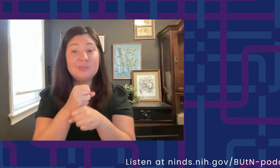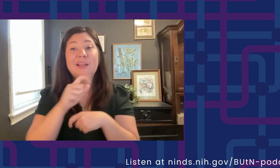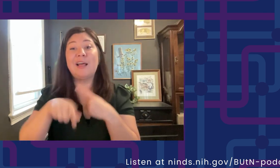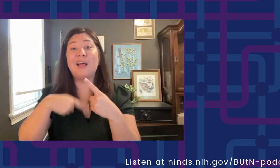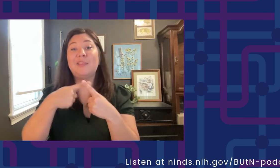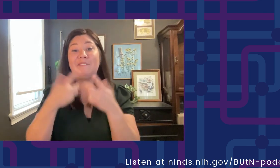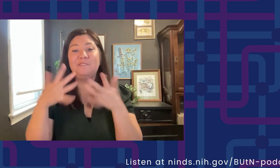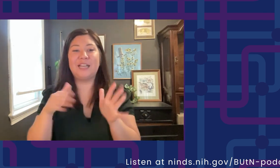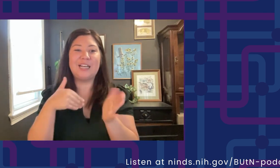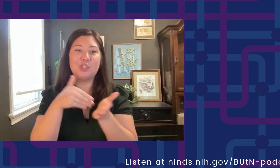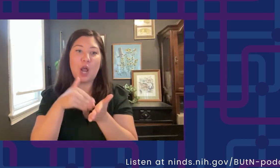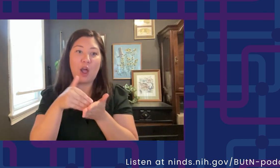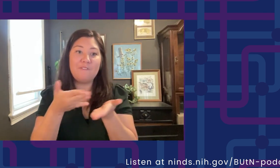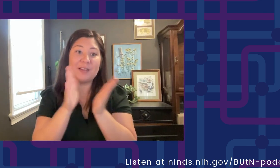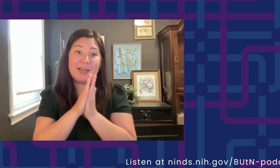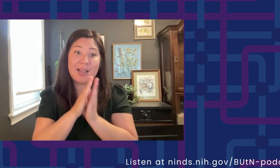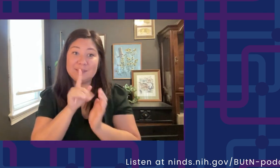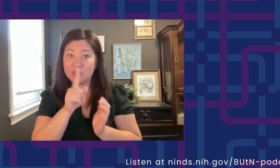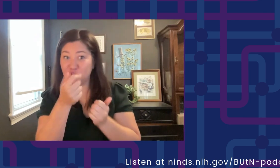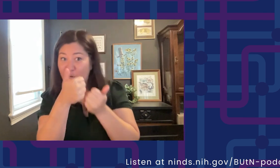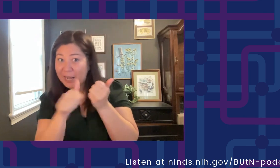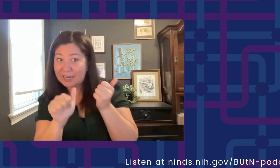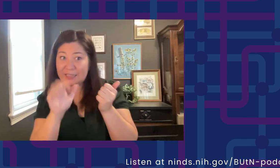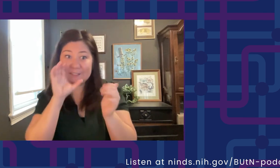And if there's a short version, then I'll give it to them in a very concise way.